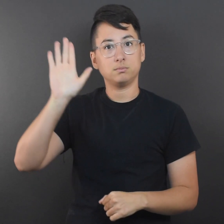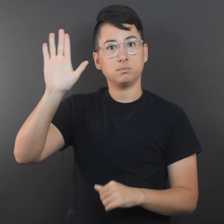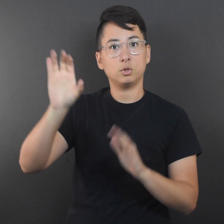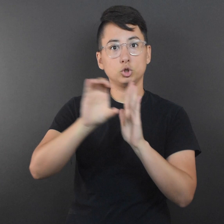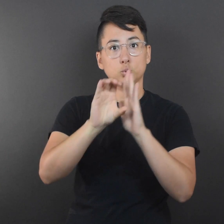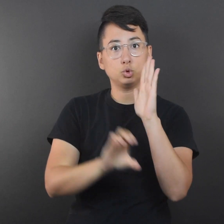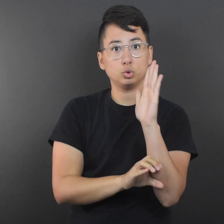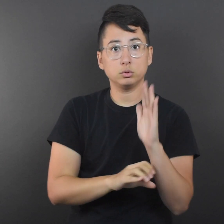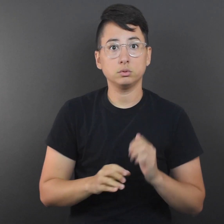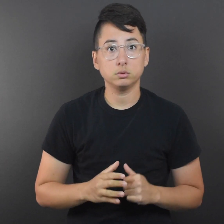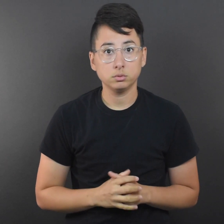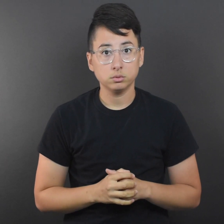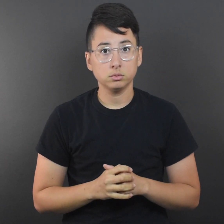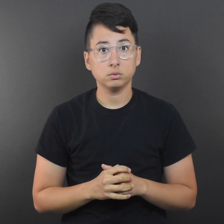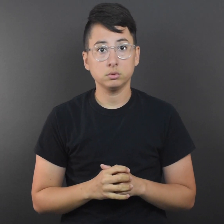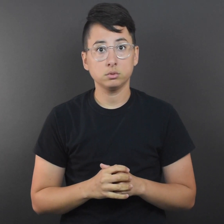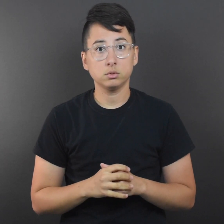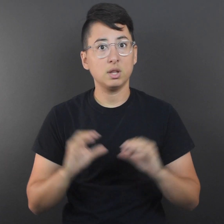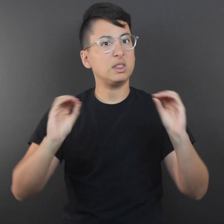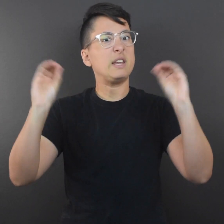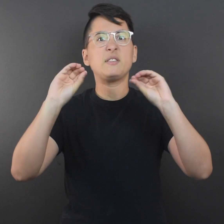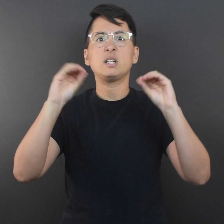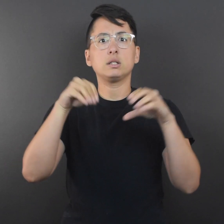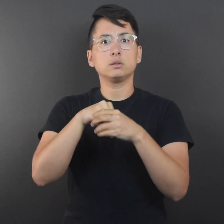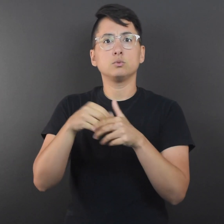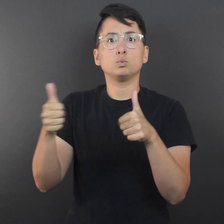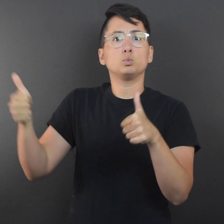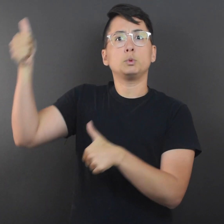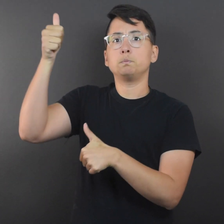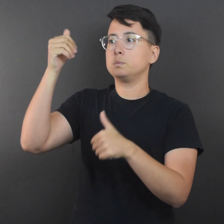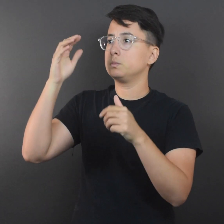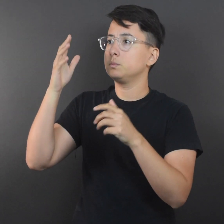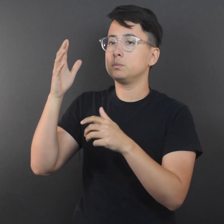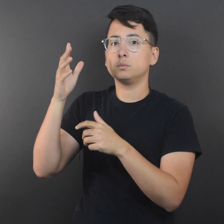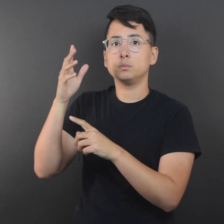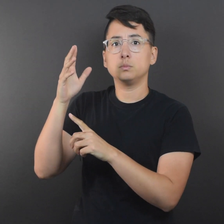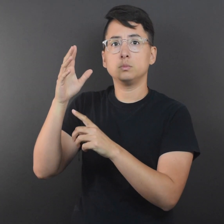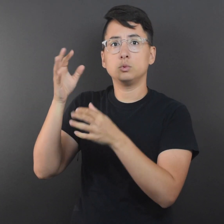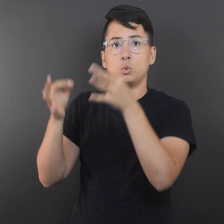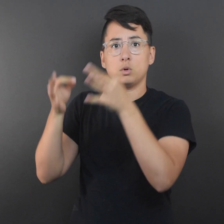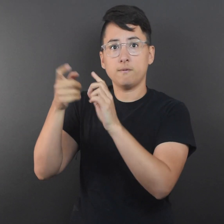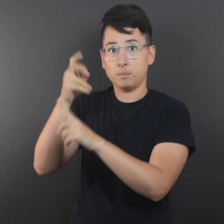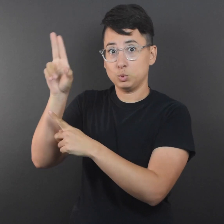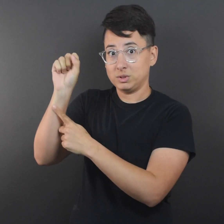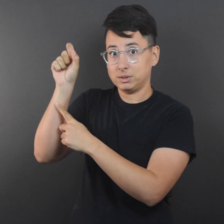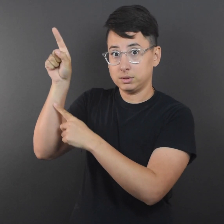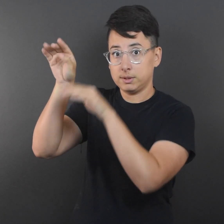Nothing in the decision changes Minnesota’s protection of that right to reproductive freedom.